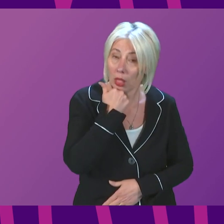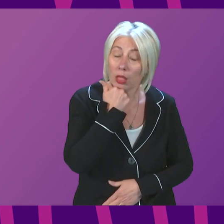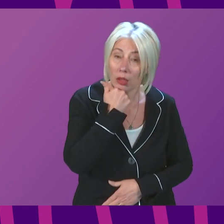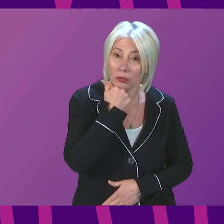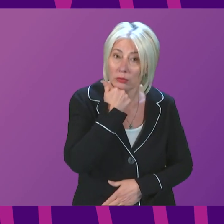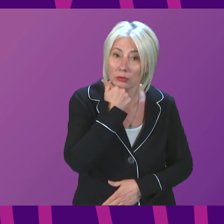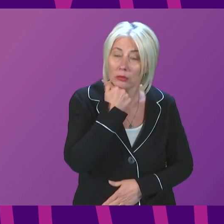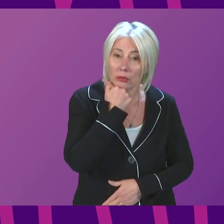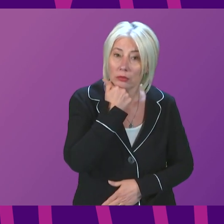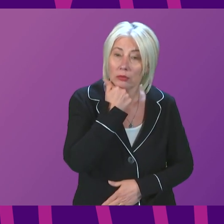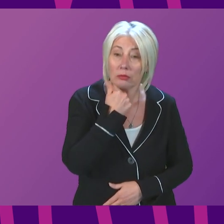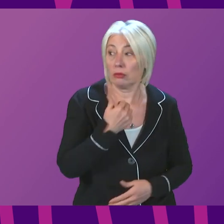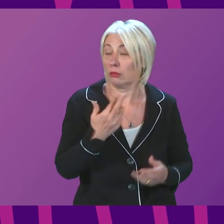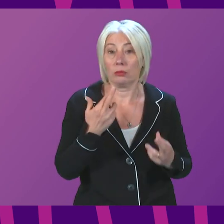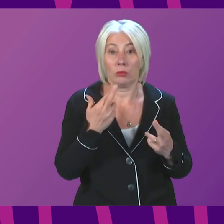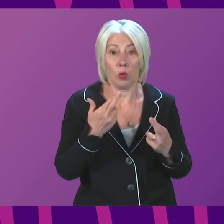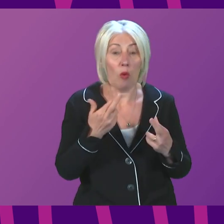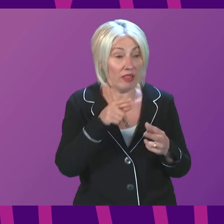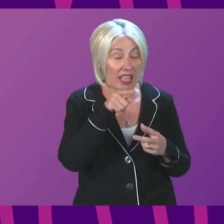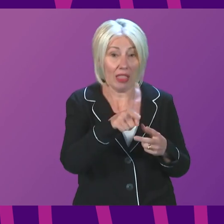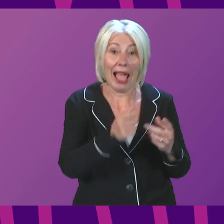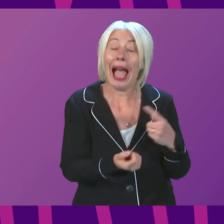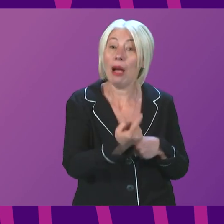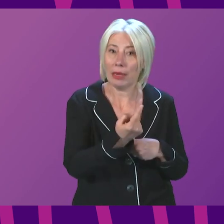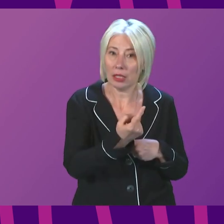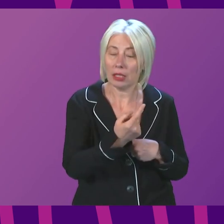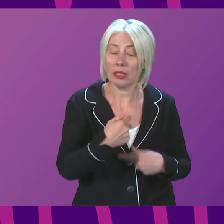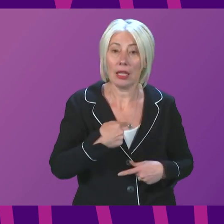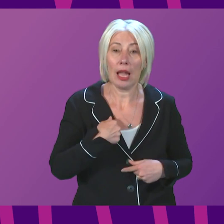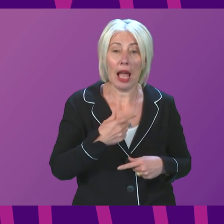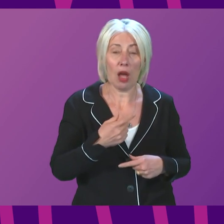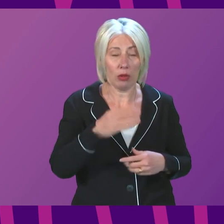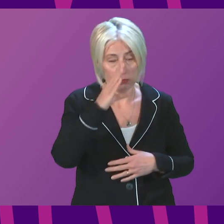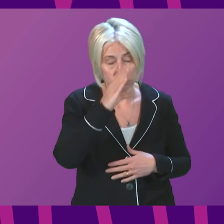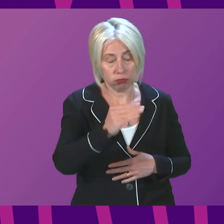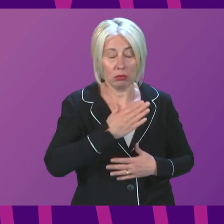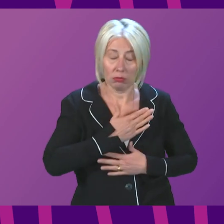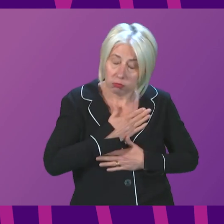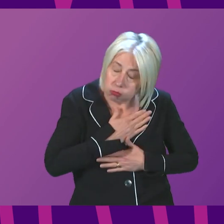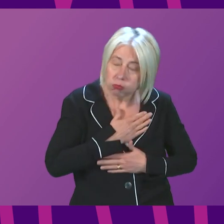When—as I hope it will—that interaction takes place, I will say that I am sorry in person.